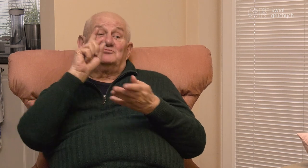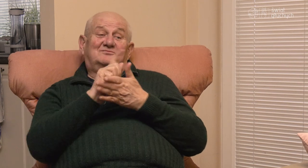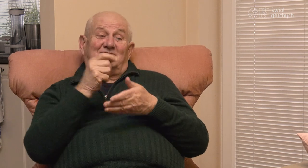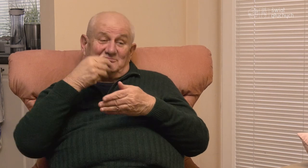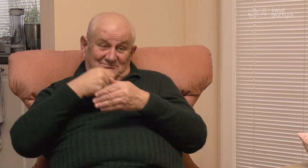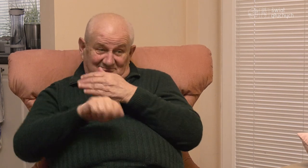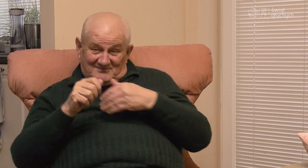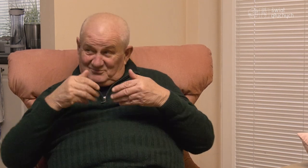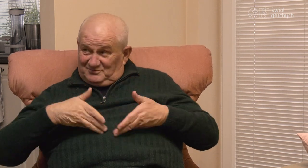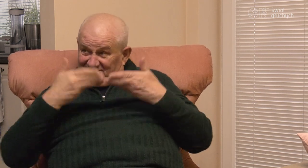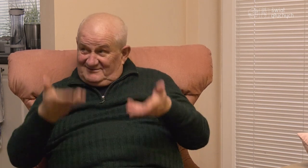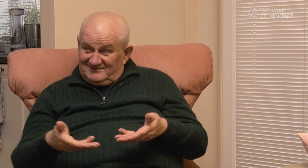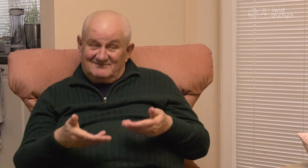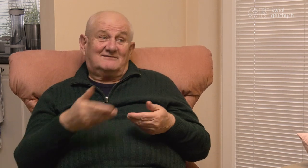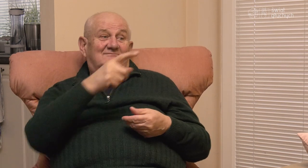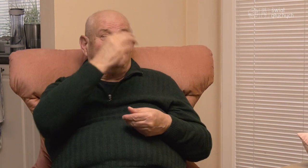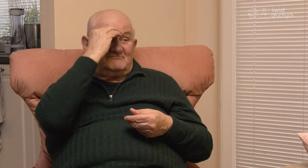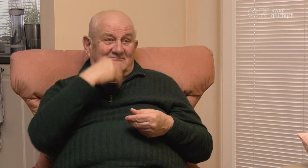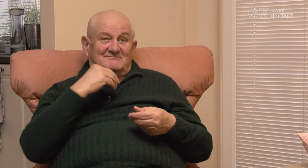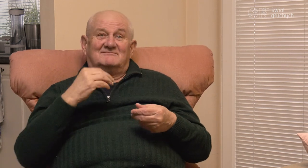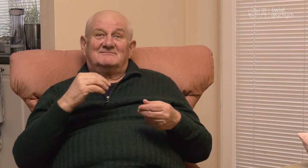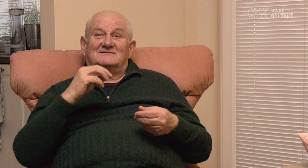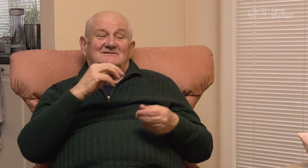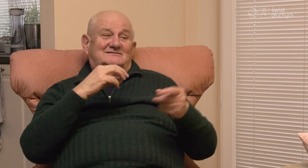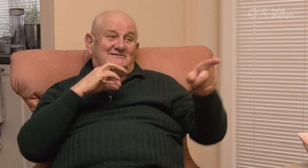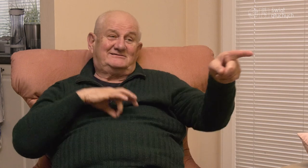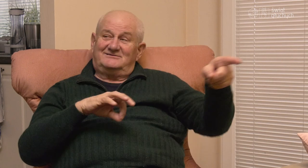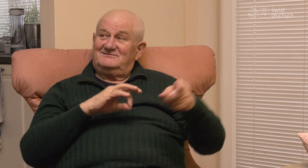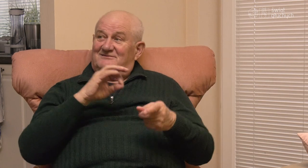When Maks was born, I got the news from my son,